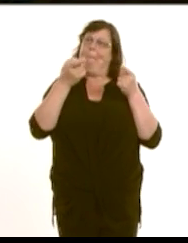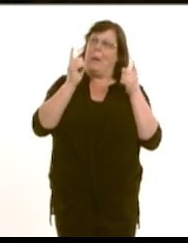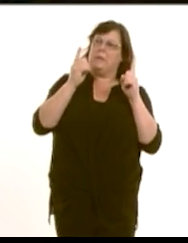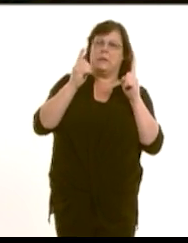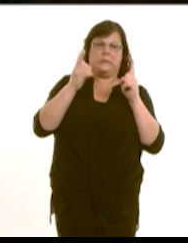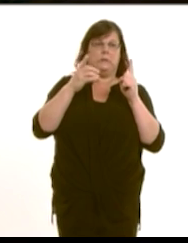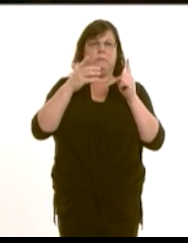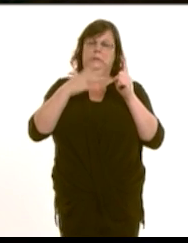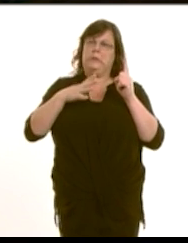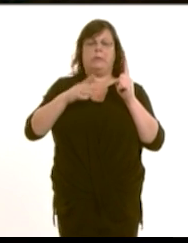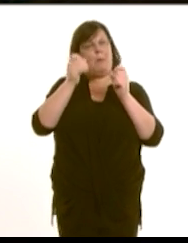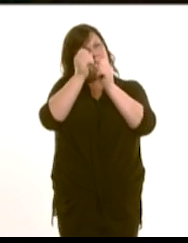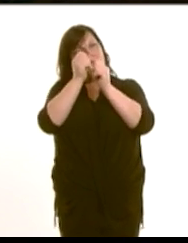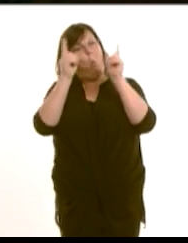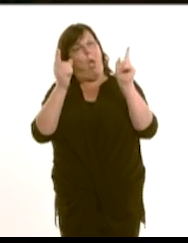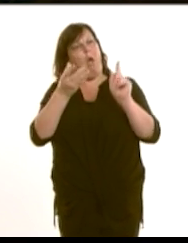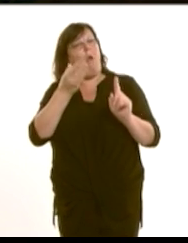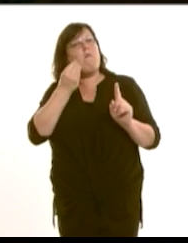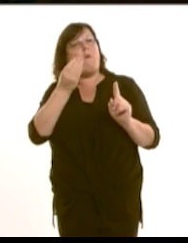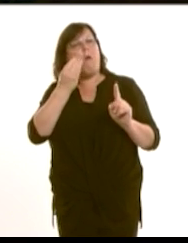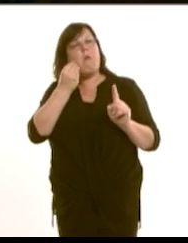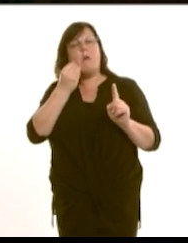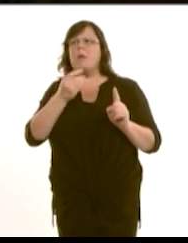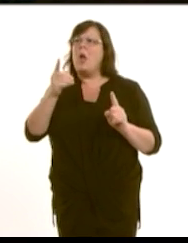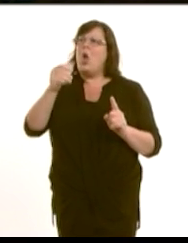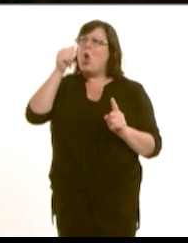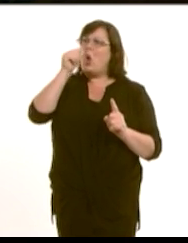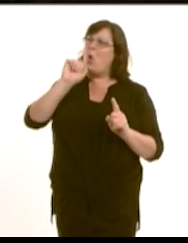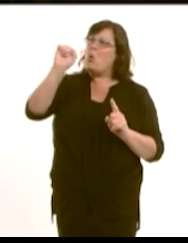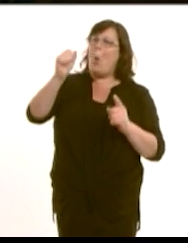hope youíll identify ways in which your Ministers, either individually or collectively, can listen